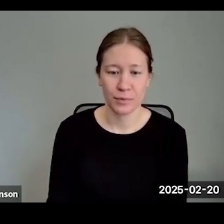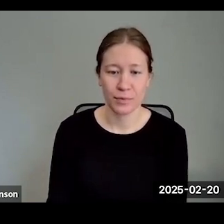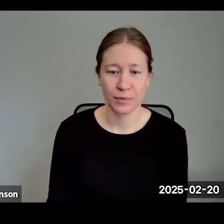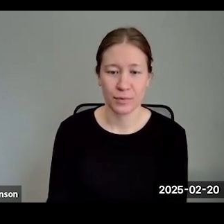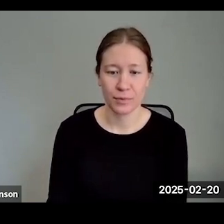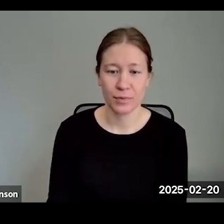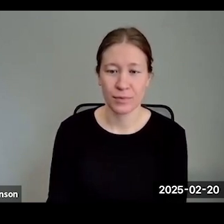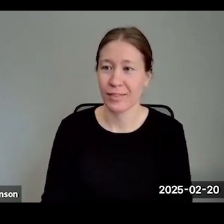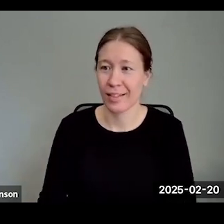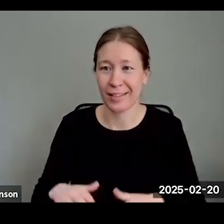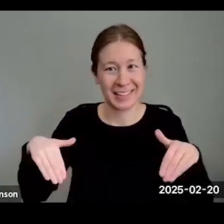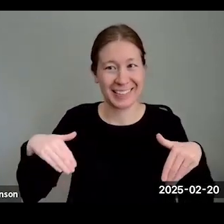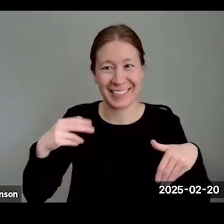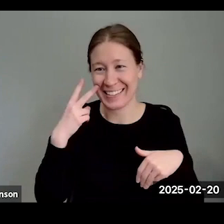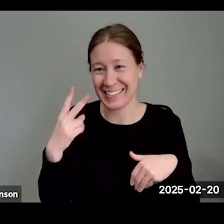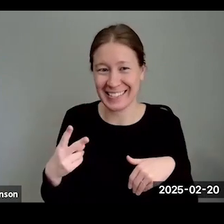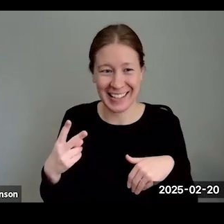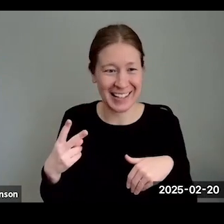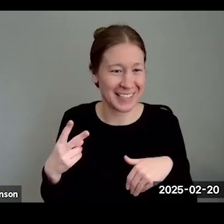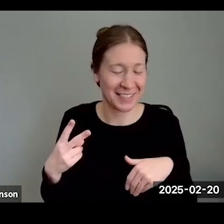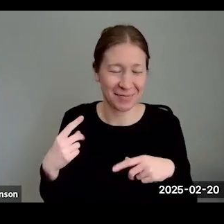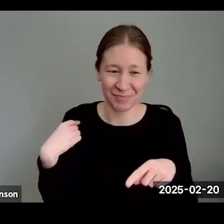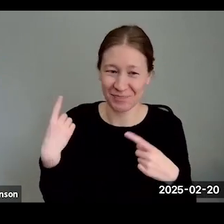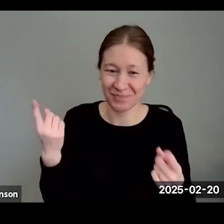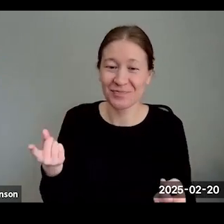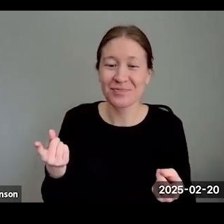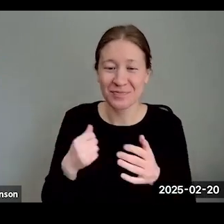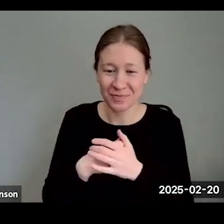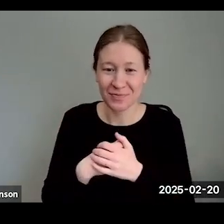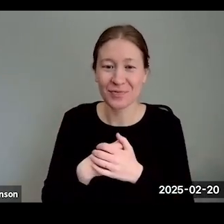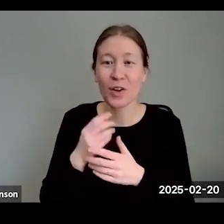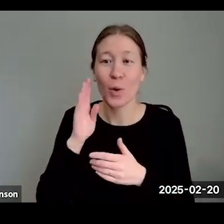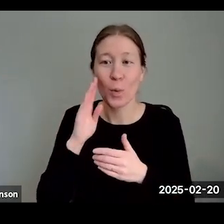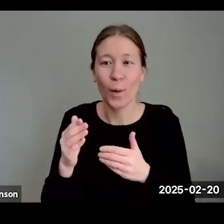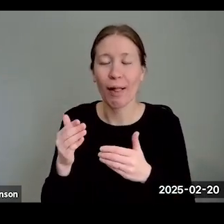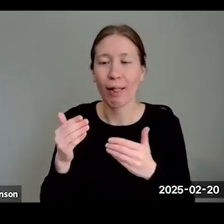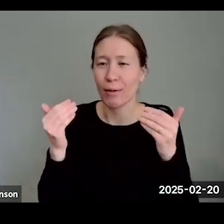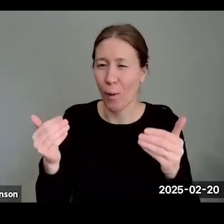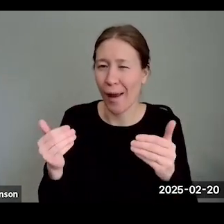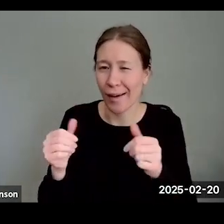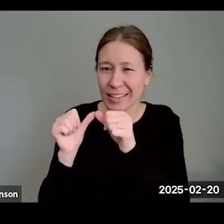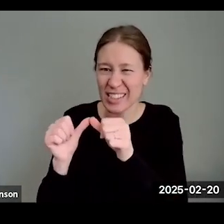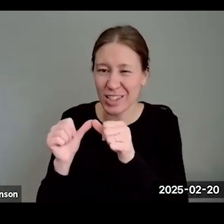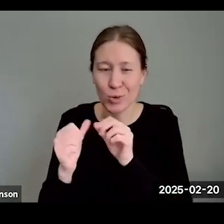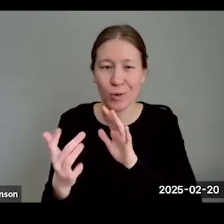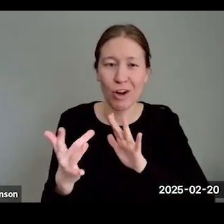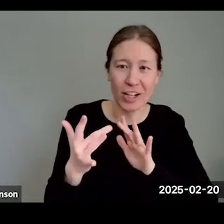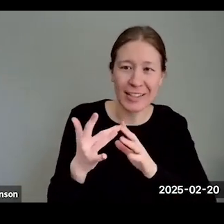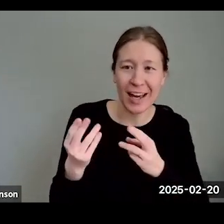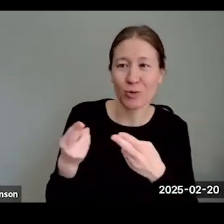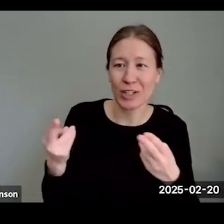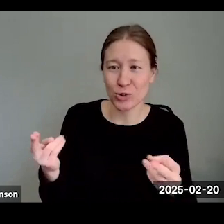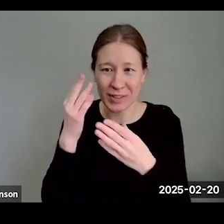Not seeing any come in quite yet. We'll go through the rest of our contact and resource information and still give you a little bit of time